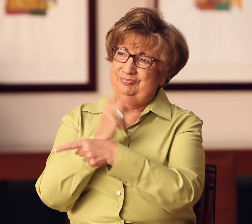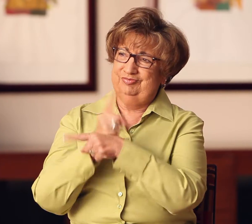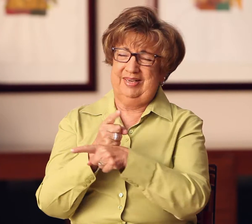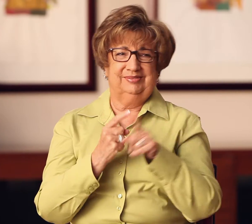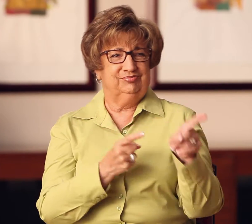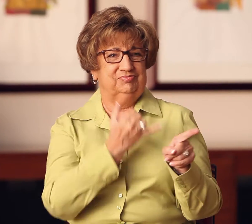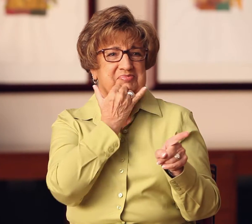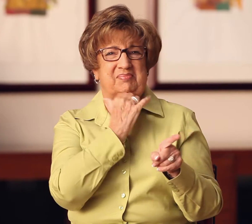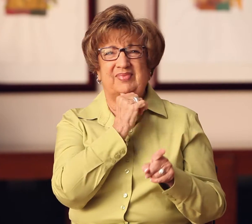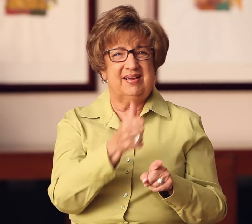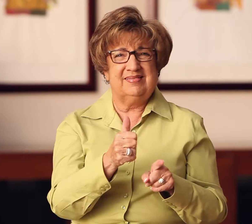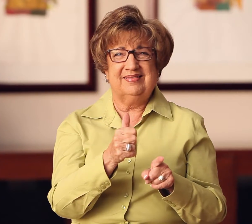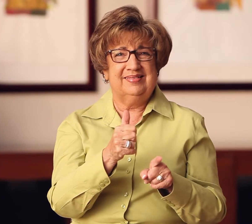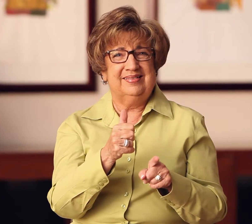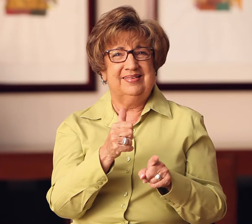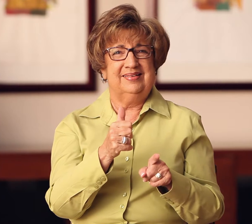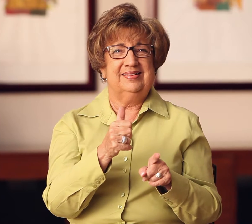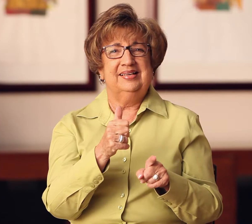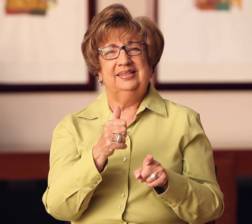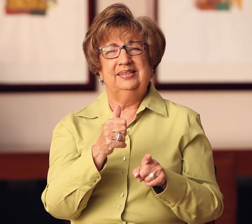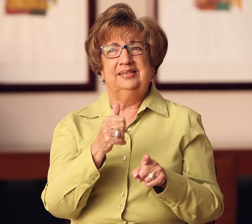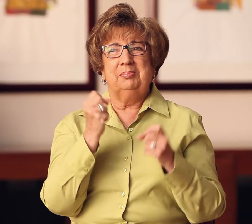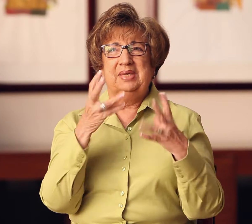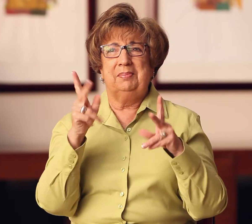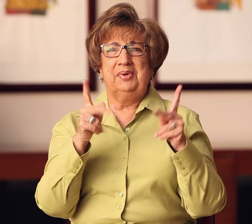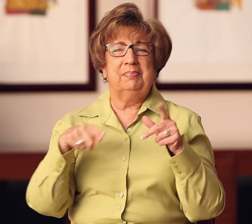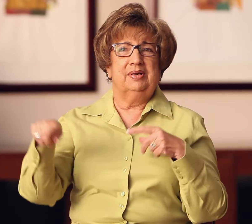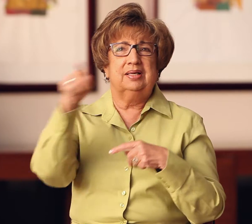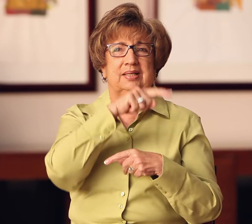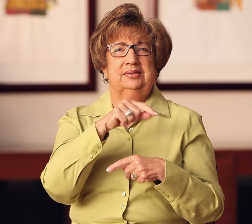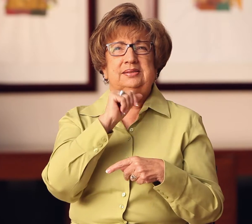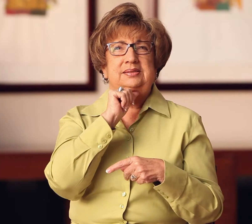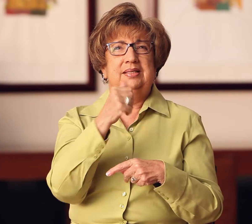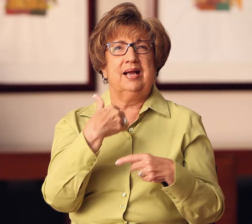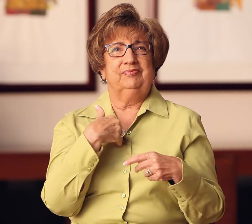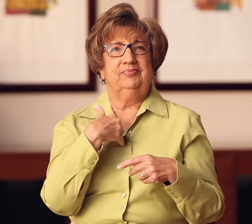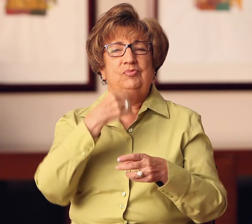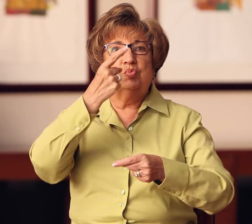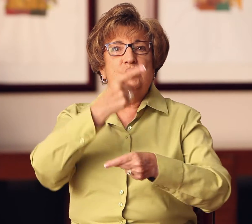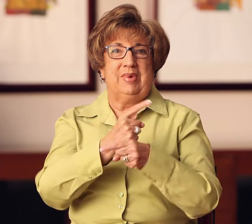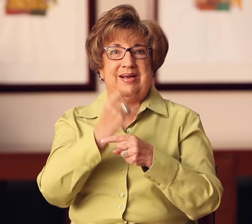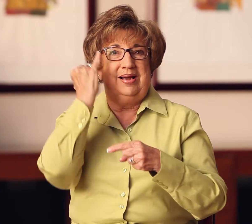Many people don't have the right idea about what mediation really is.